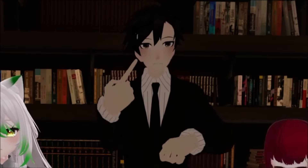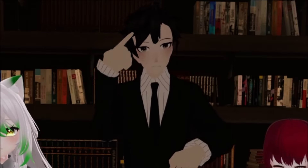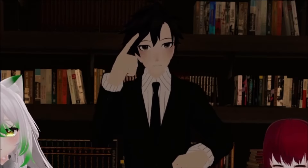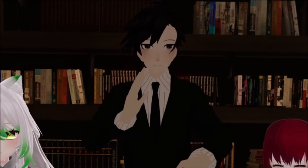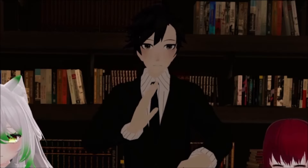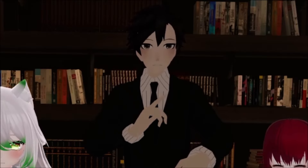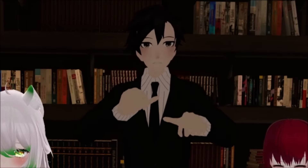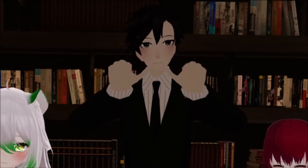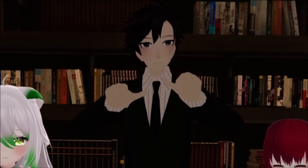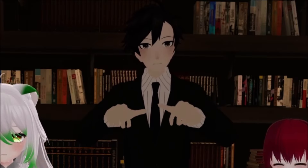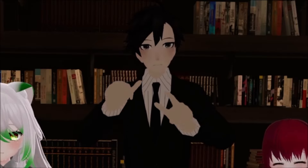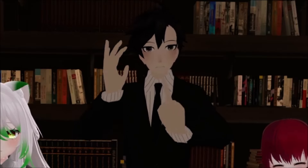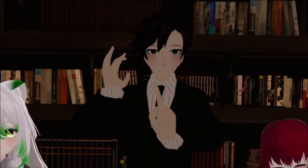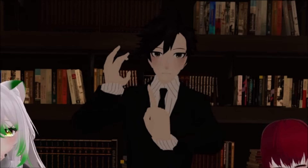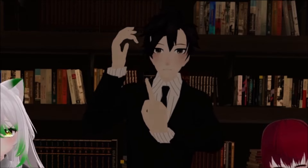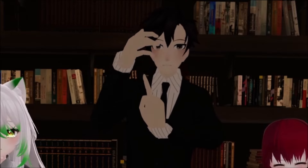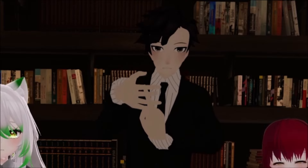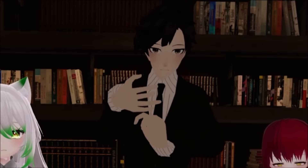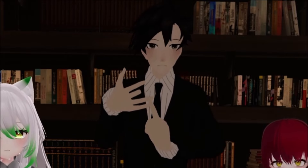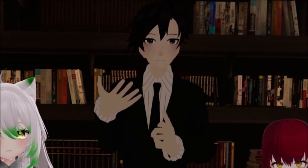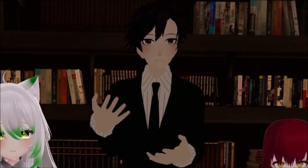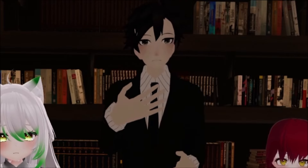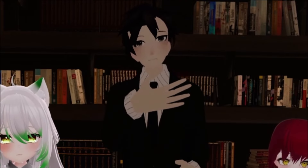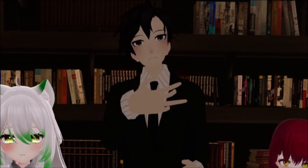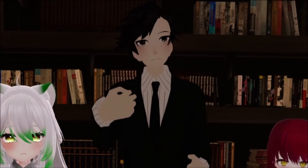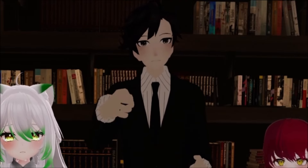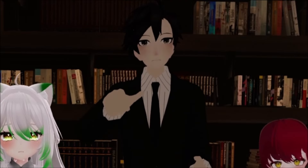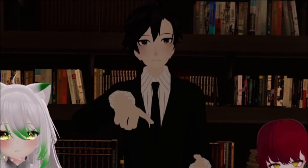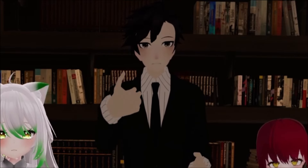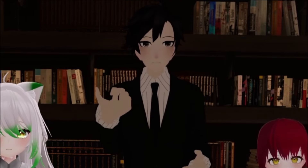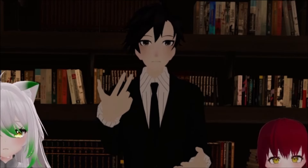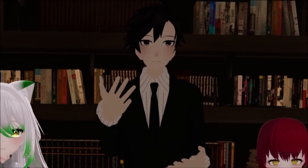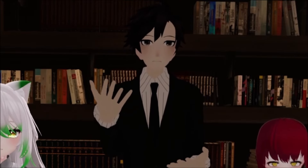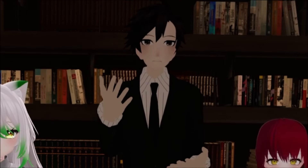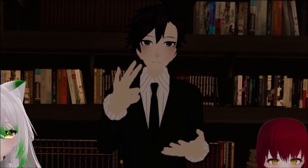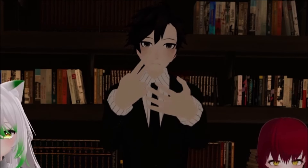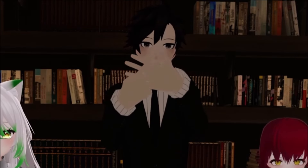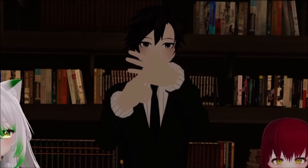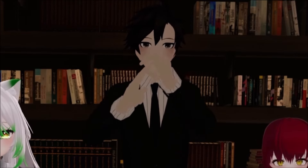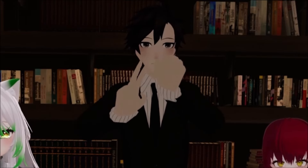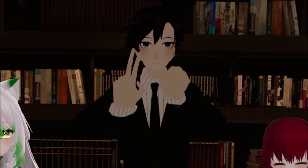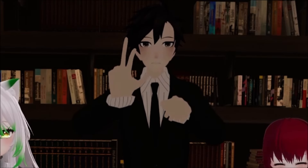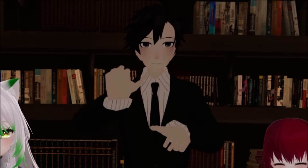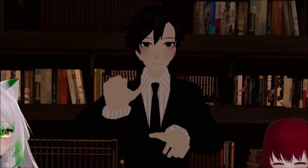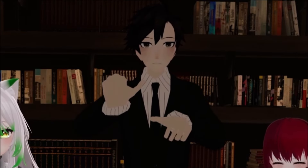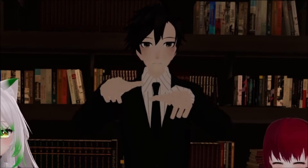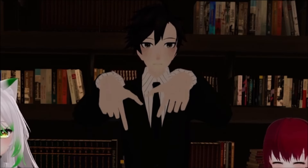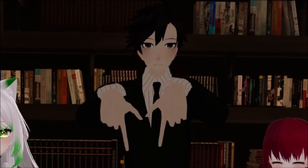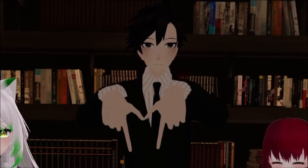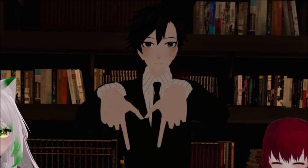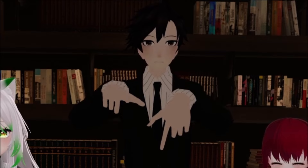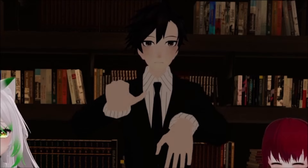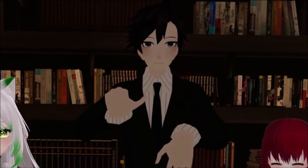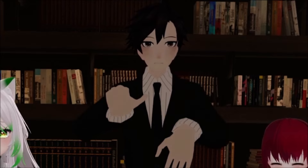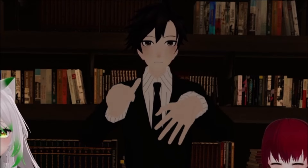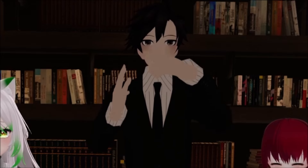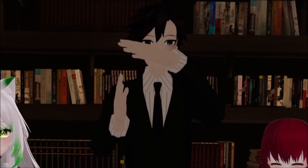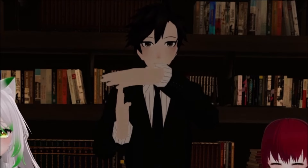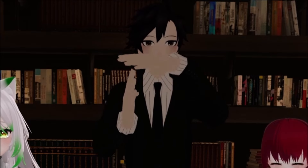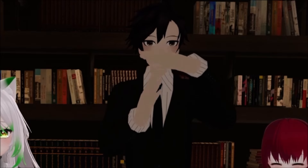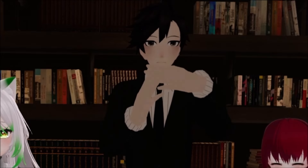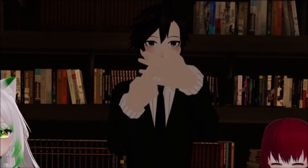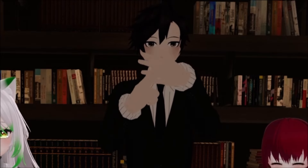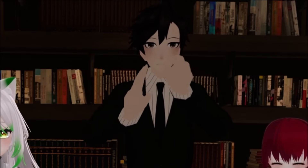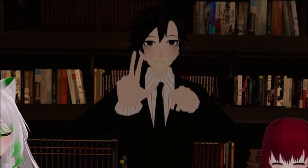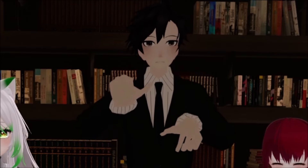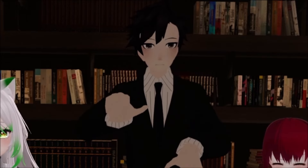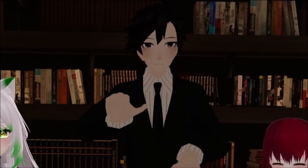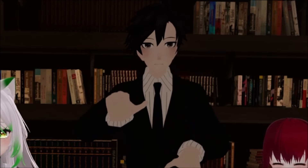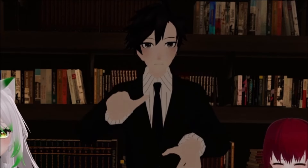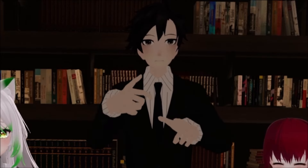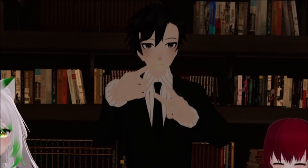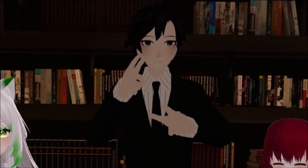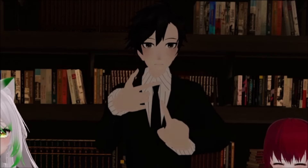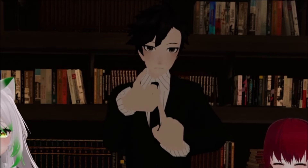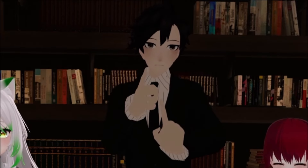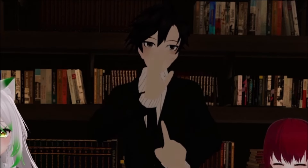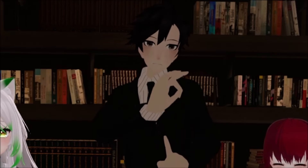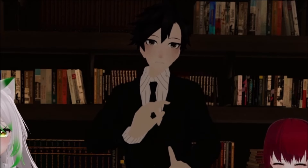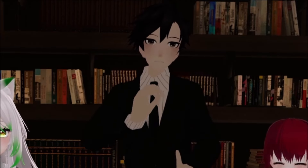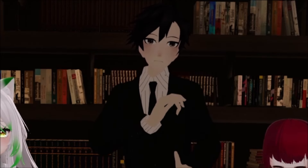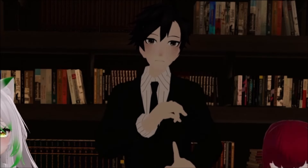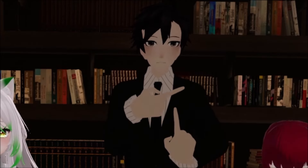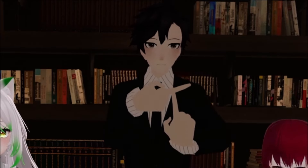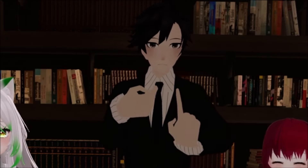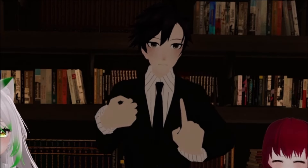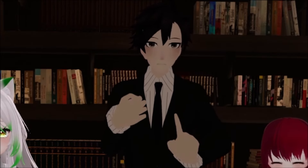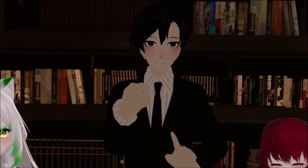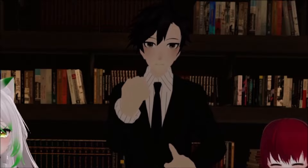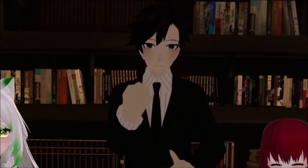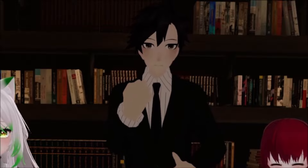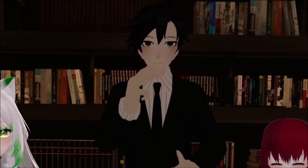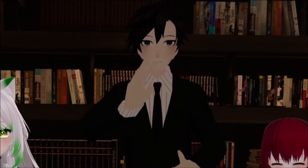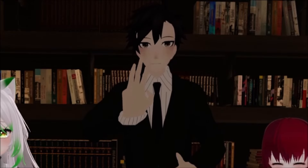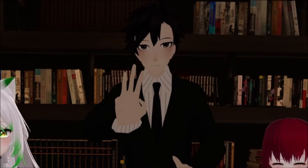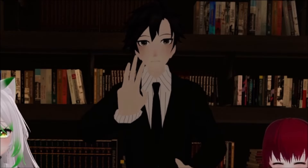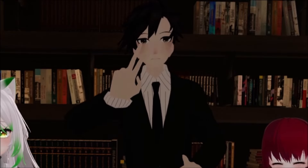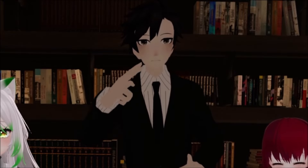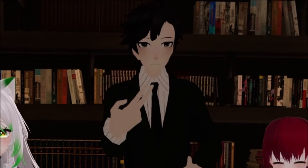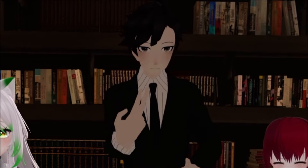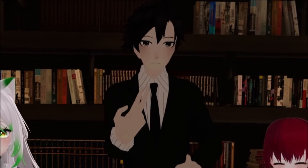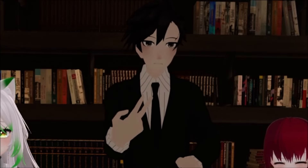(American Sign Language) I think it is cool to cosplay Four Arms. Another character's name is Ramattra and he is from Overwatch 2